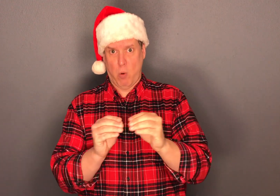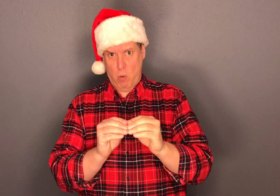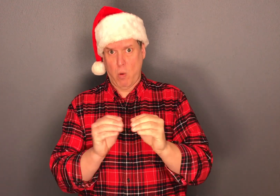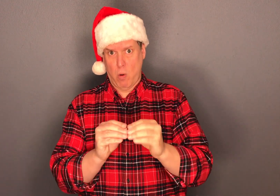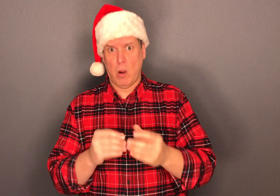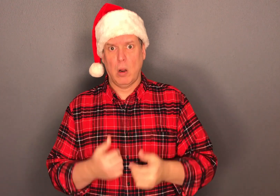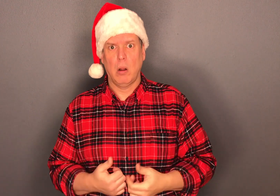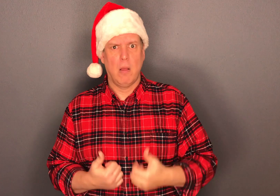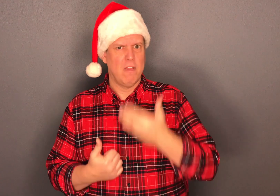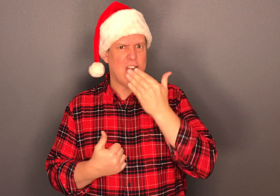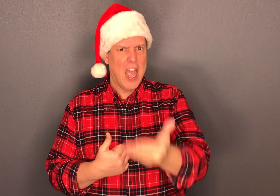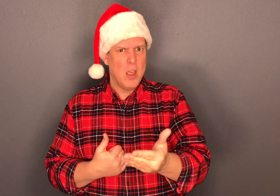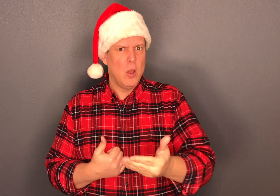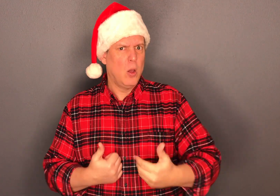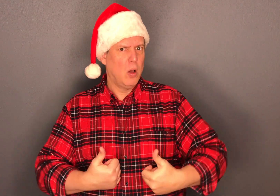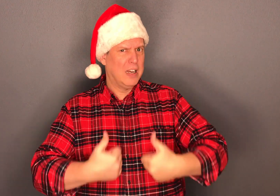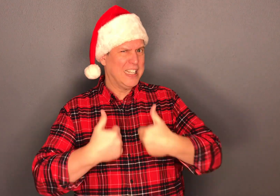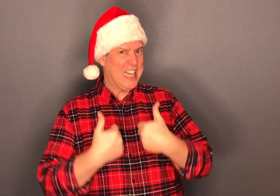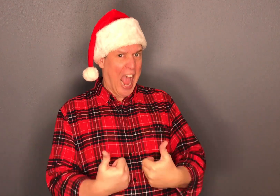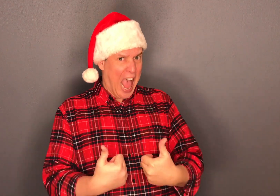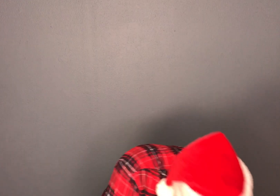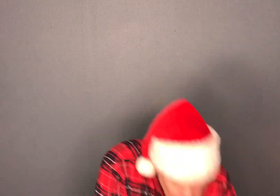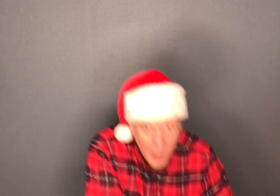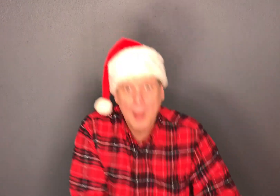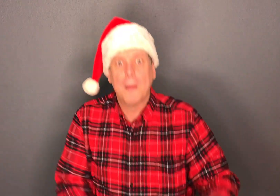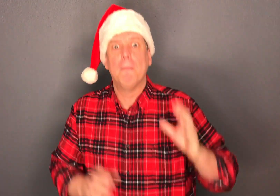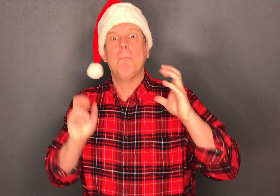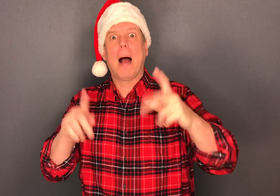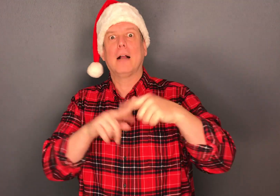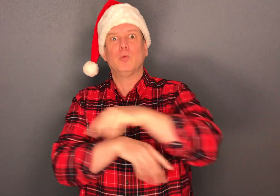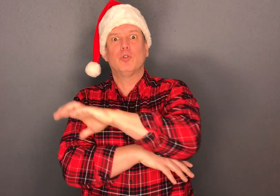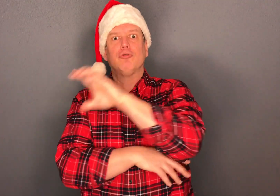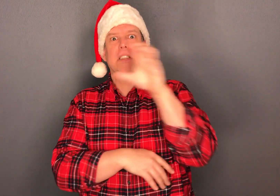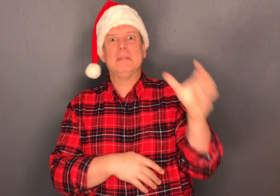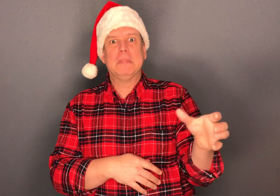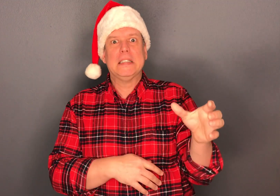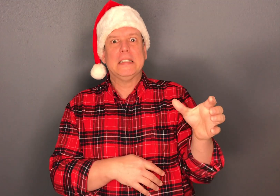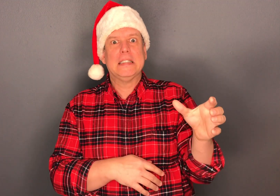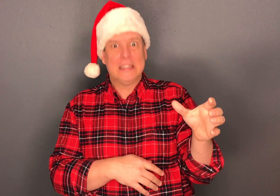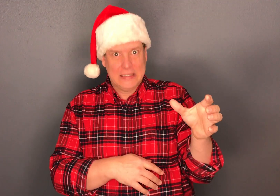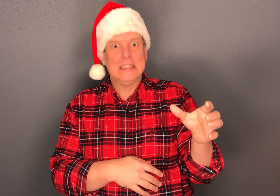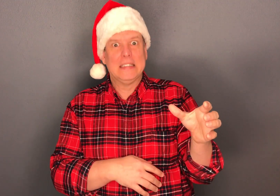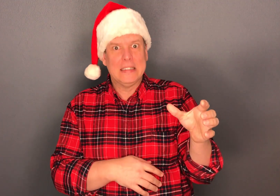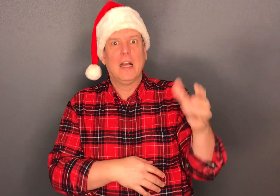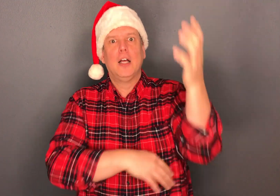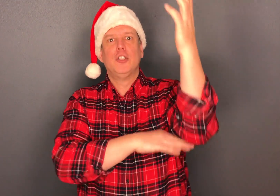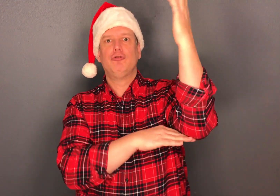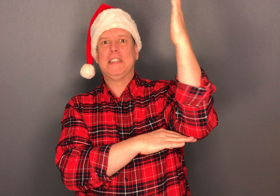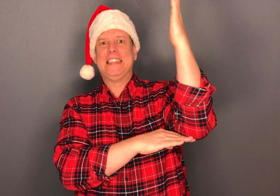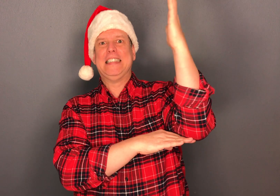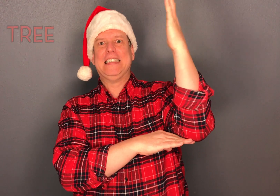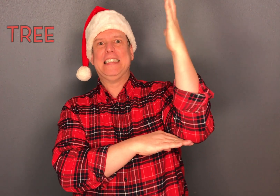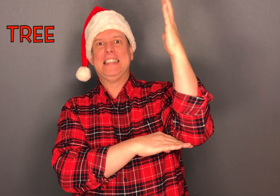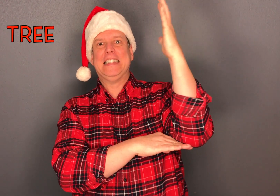this stuff the more people who subscribe so thank you back to Christmas words